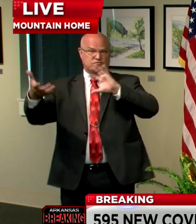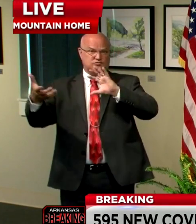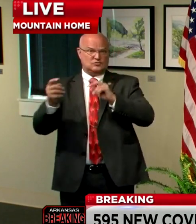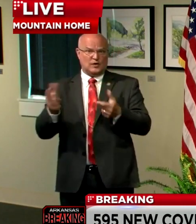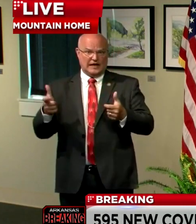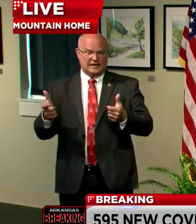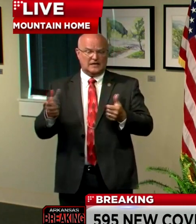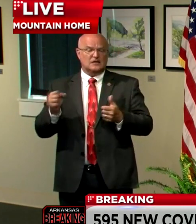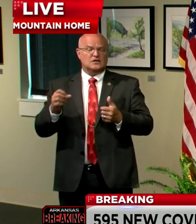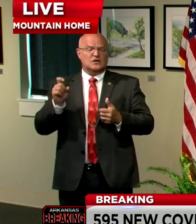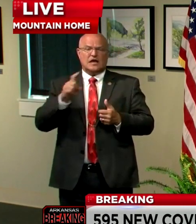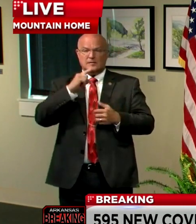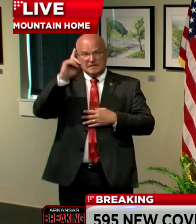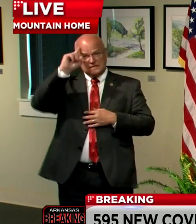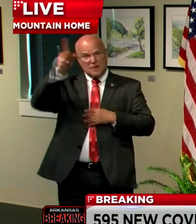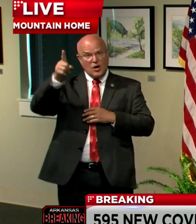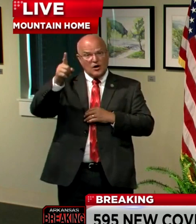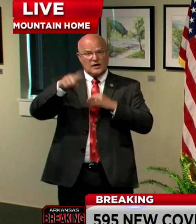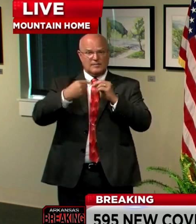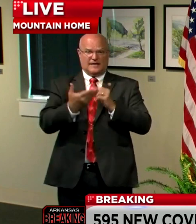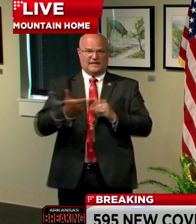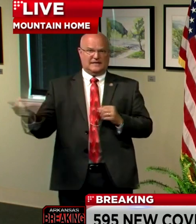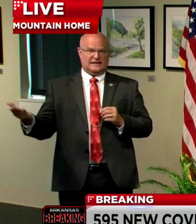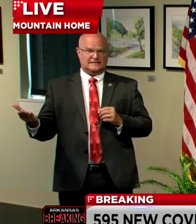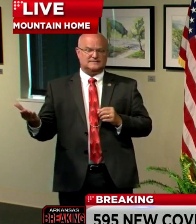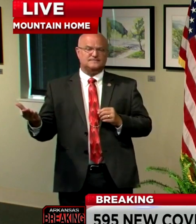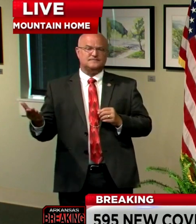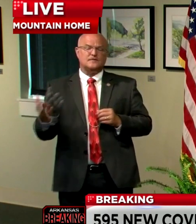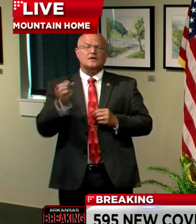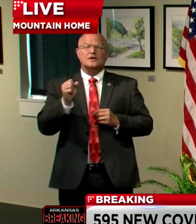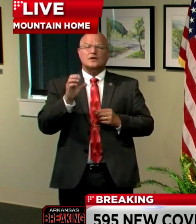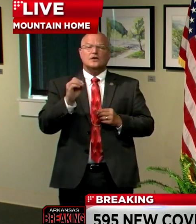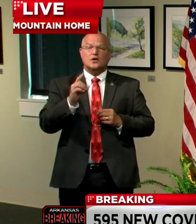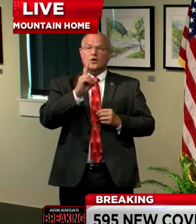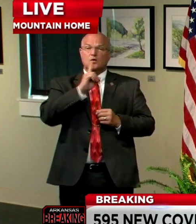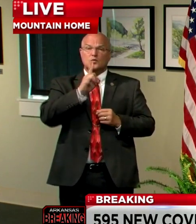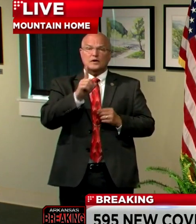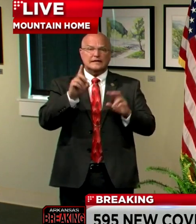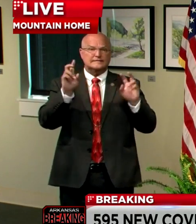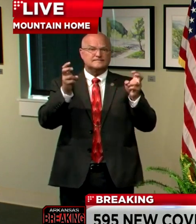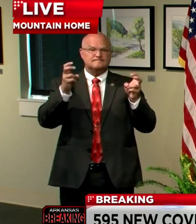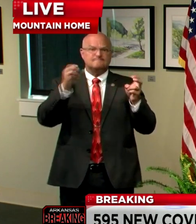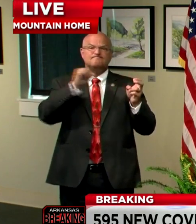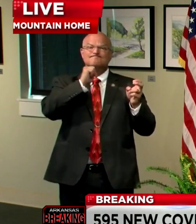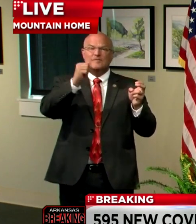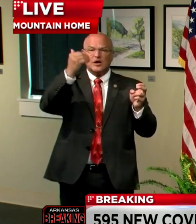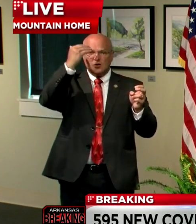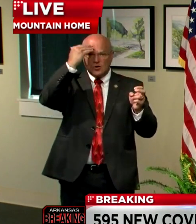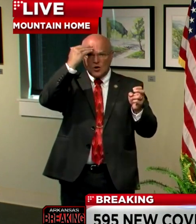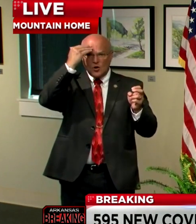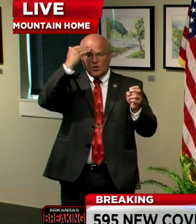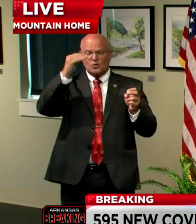YOU'VE GOT TO BE CAUTIOUS ABOUT A CHURCH CONFERENCE AND YOU PEOPLE FROM THREE DIFFERENT STATES THEY COME HERE YOU LOSE CONTROL VERY QUICKLY.